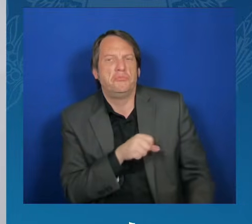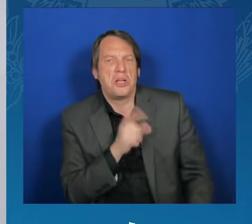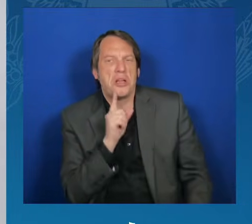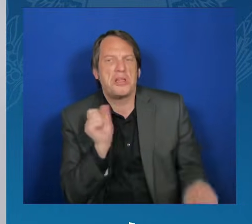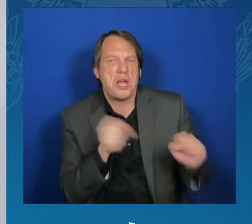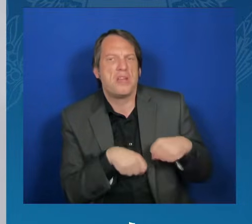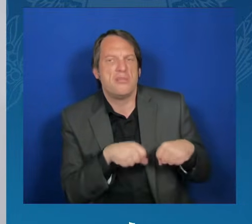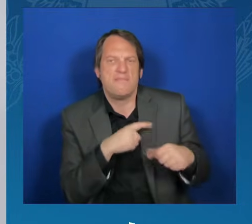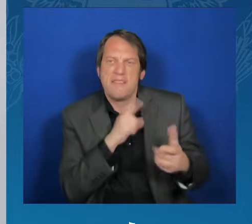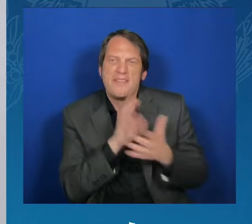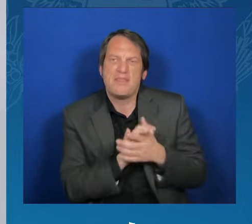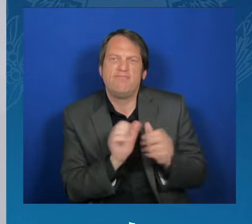starting with October 7.